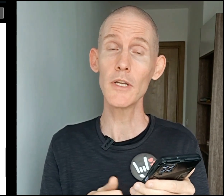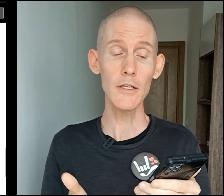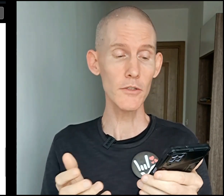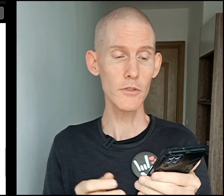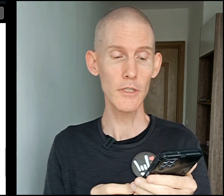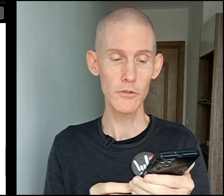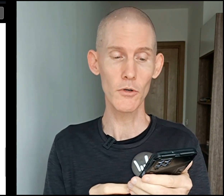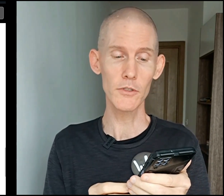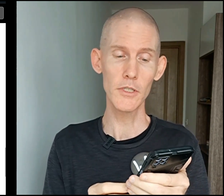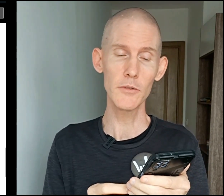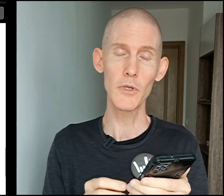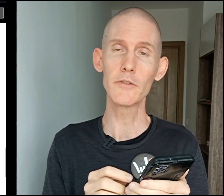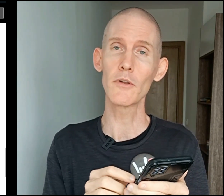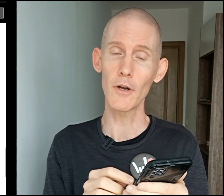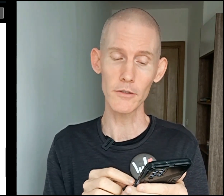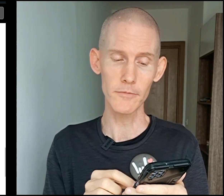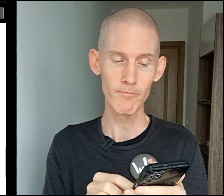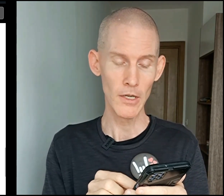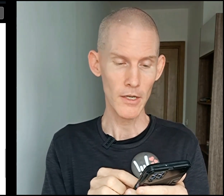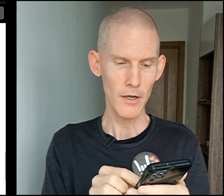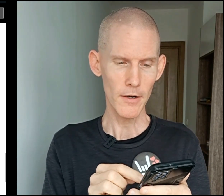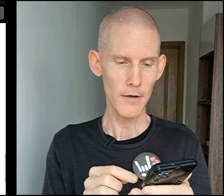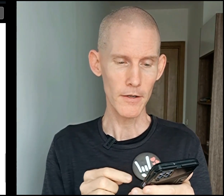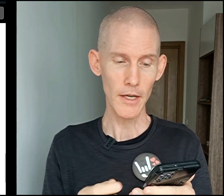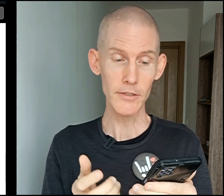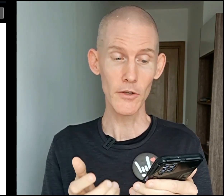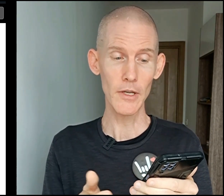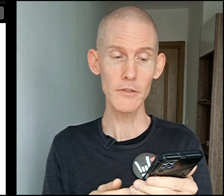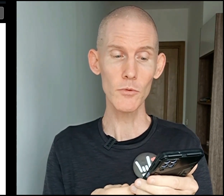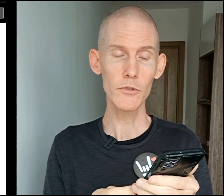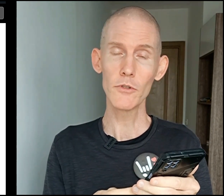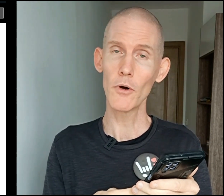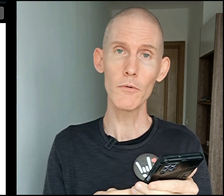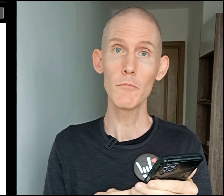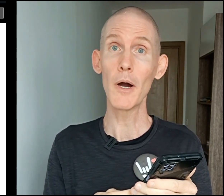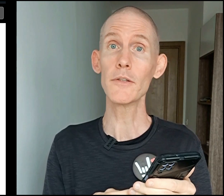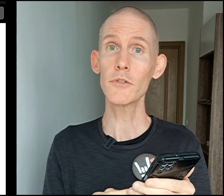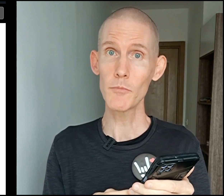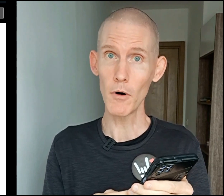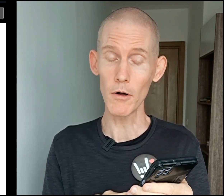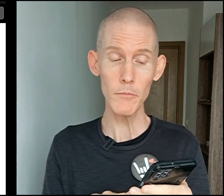in English is your cheese pizza large? in ASL the answer was no mine small